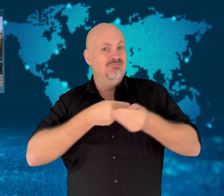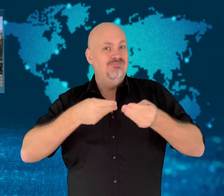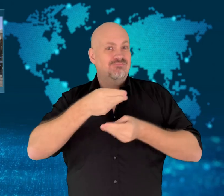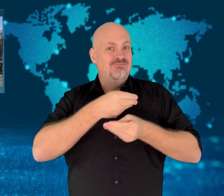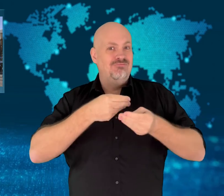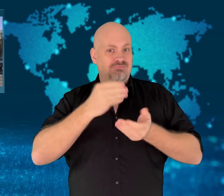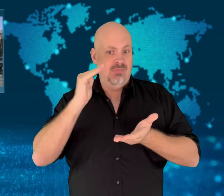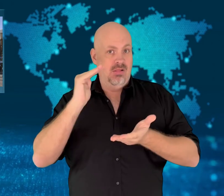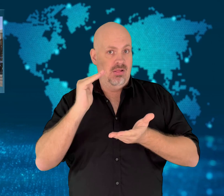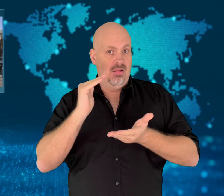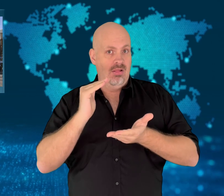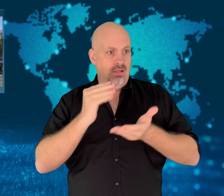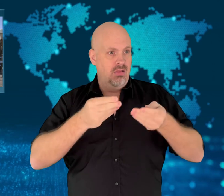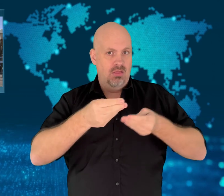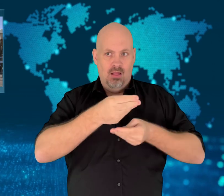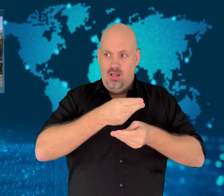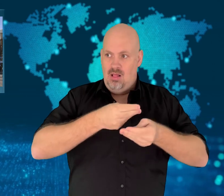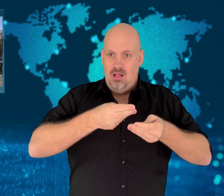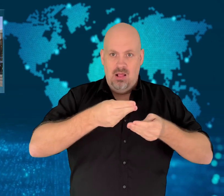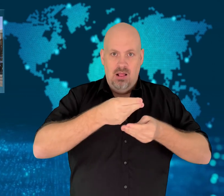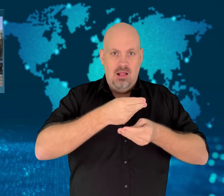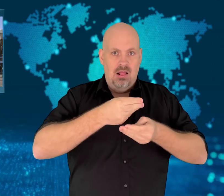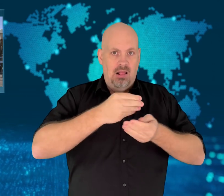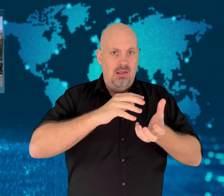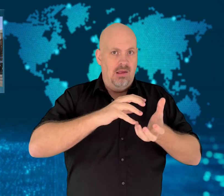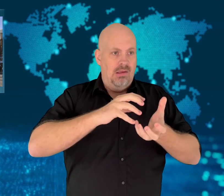which impacts the economy.